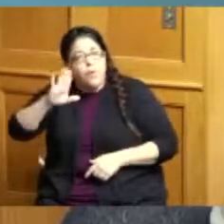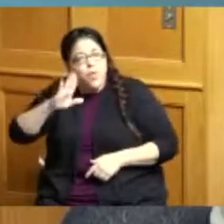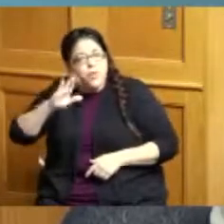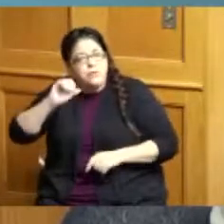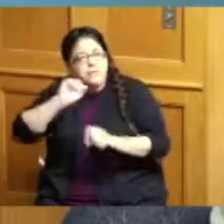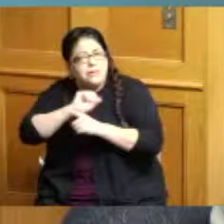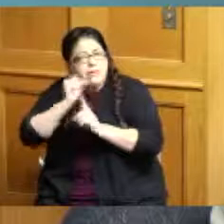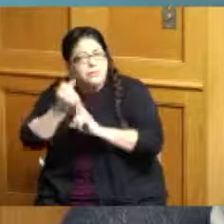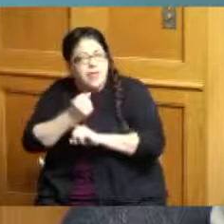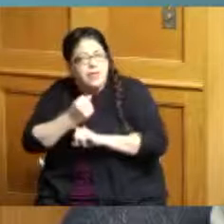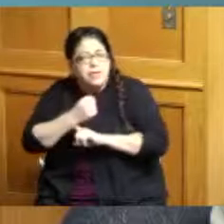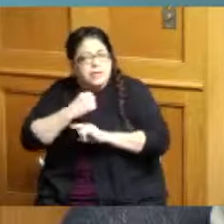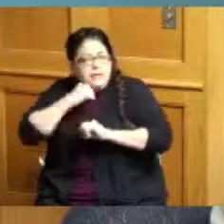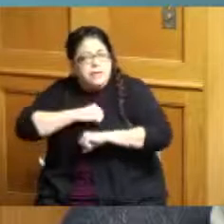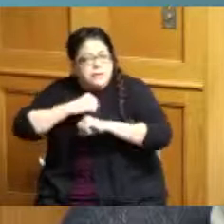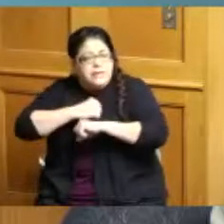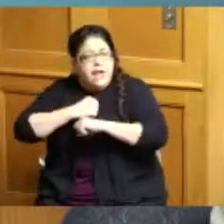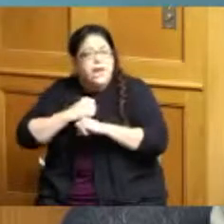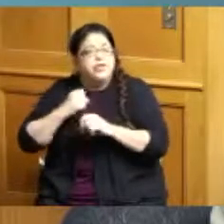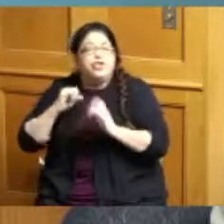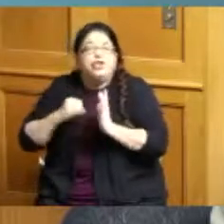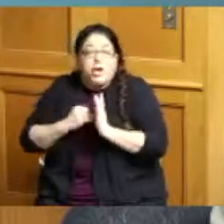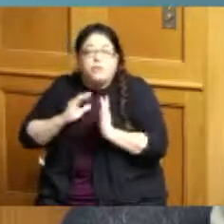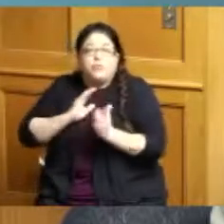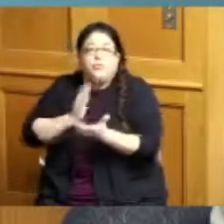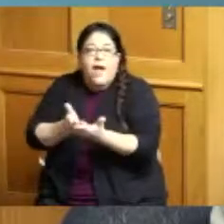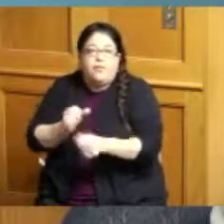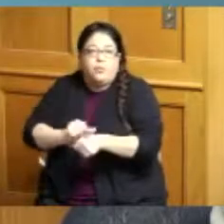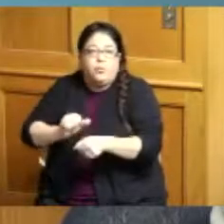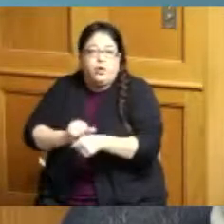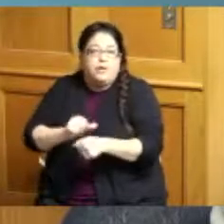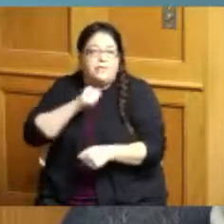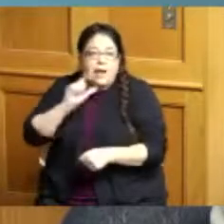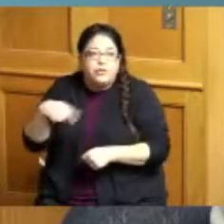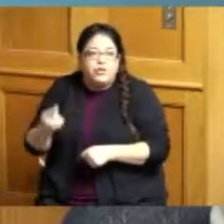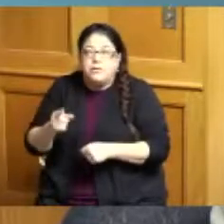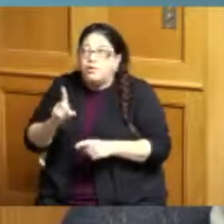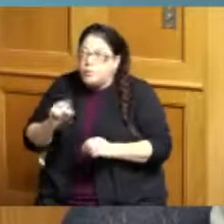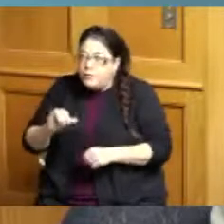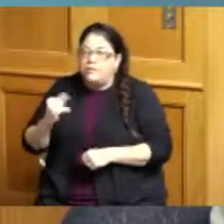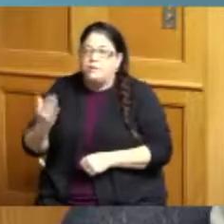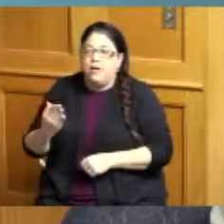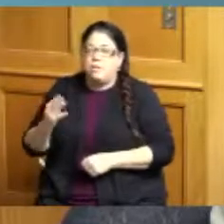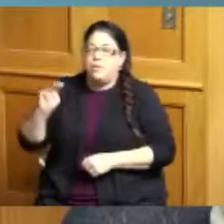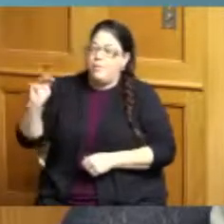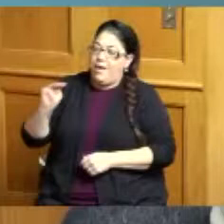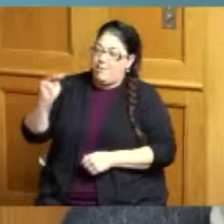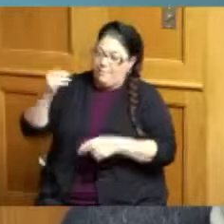do to even get to the job let alone do the job and so Monday was a great thing and Commissioner